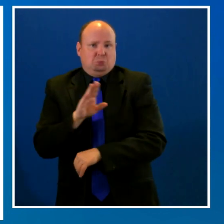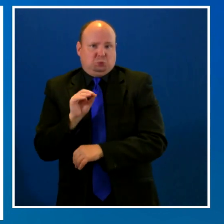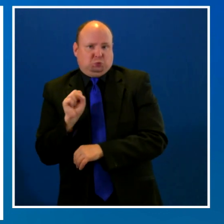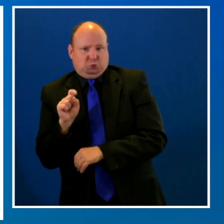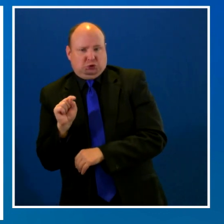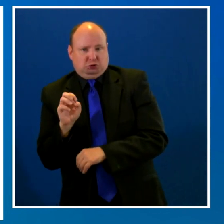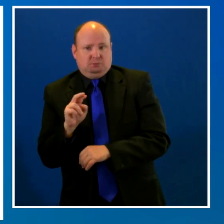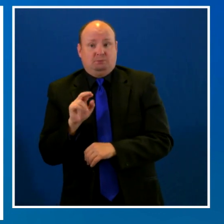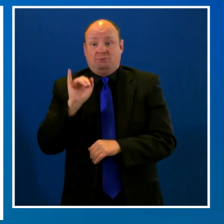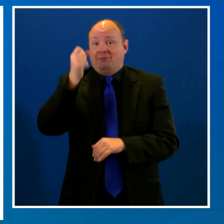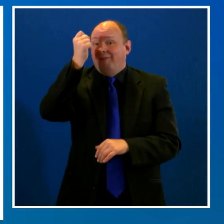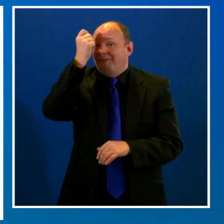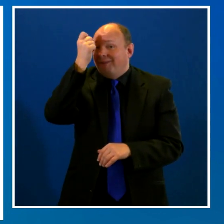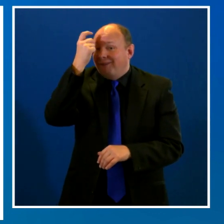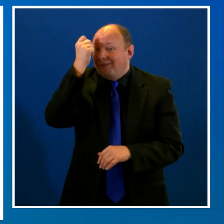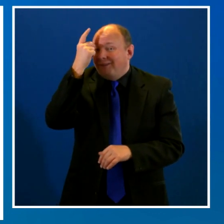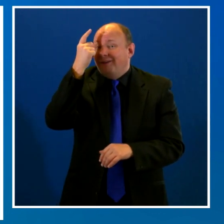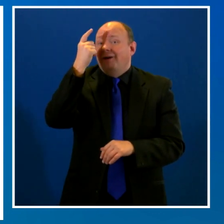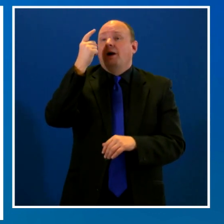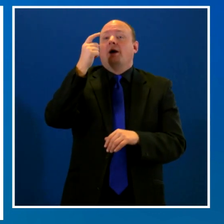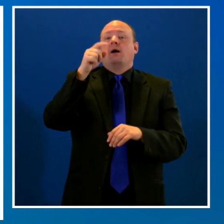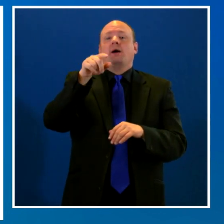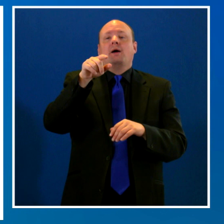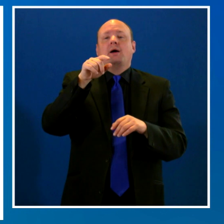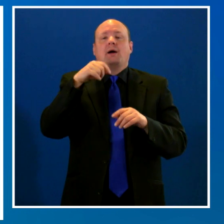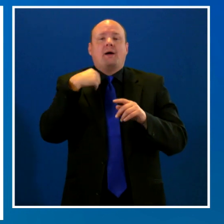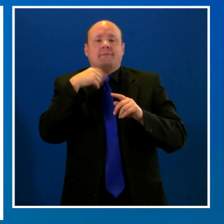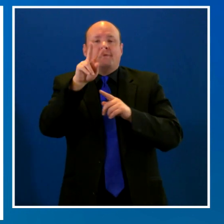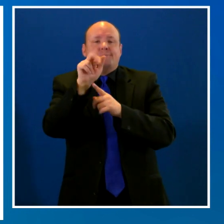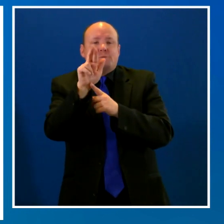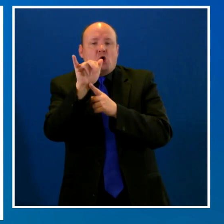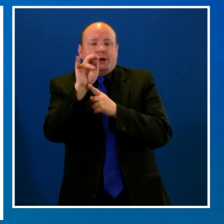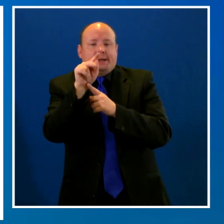consistent practice of preventative protocols such as